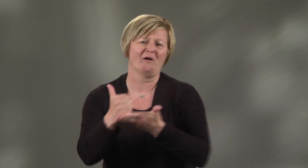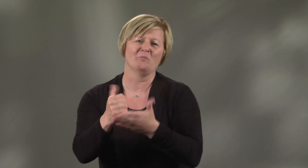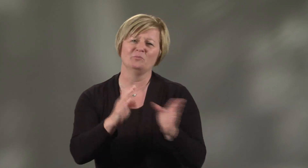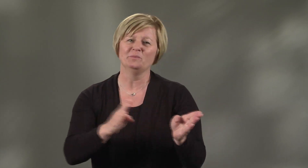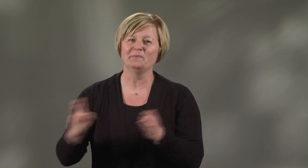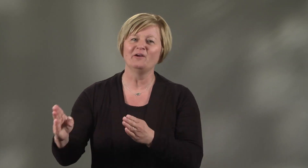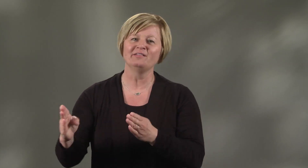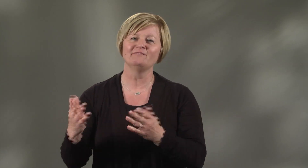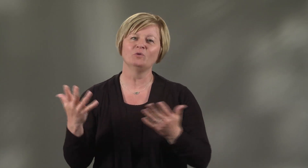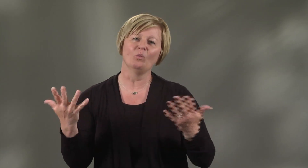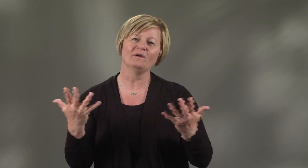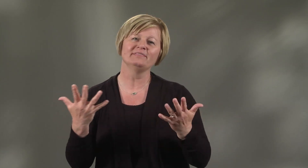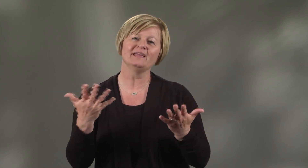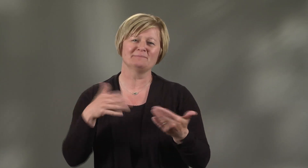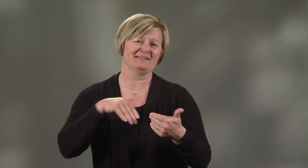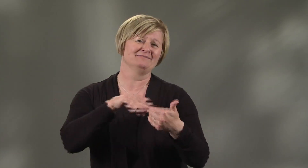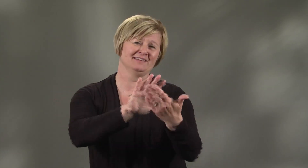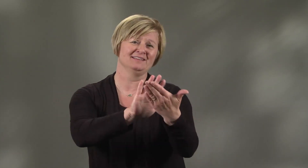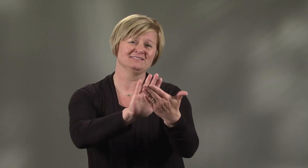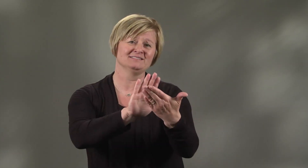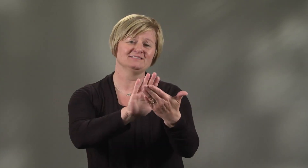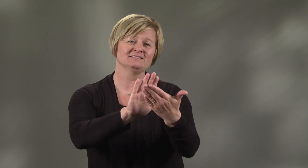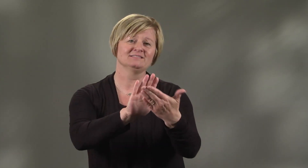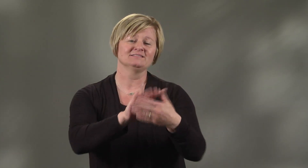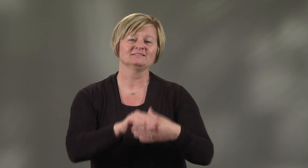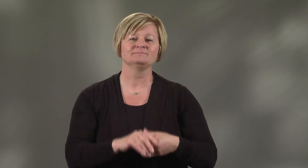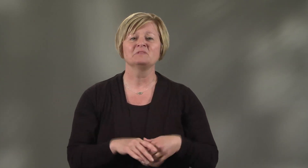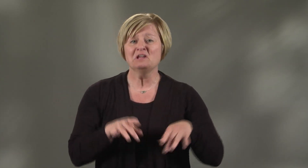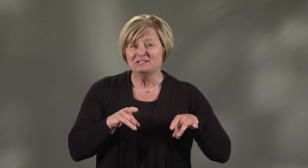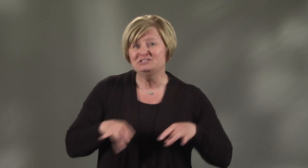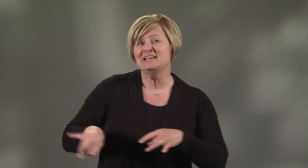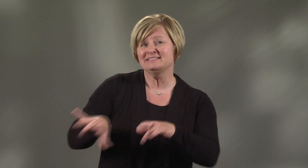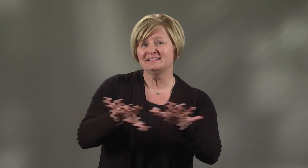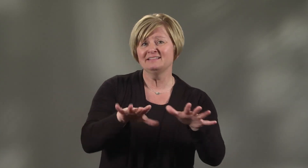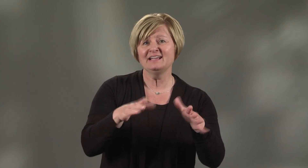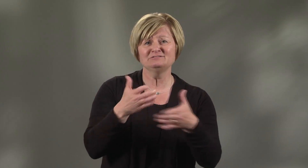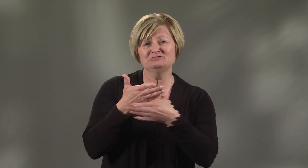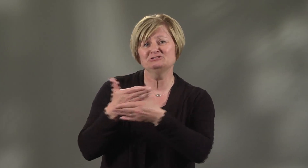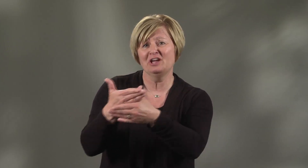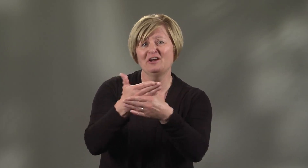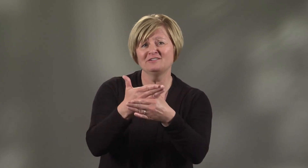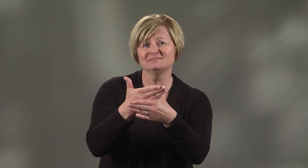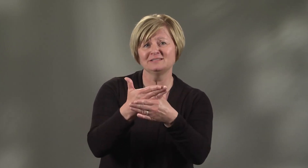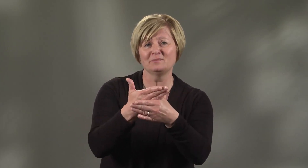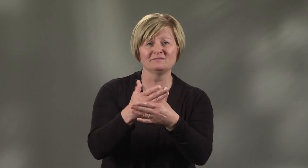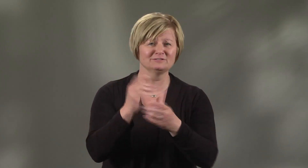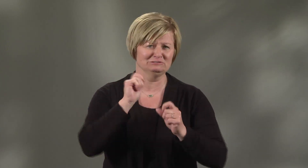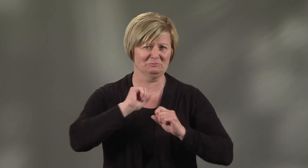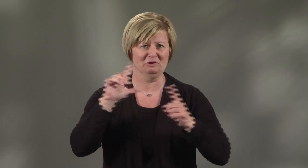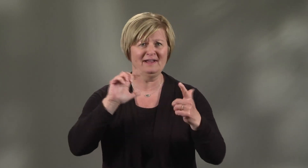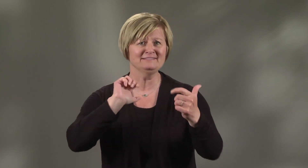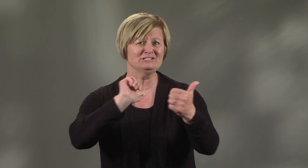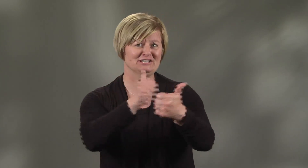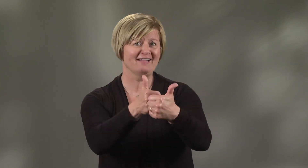will help prepare them for what they might face. Jessalyn shares some of the surprising challenges